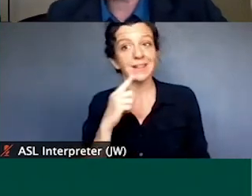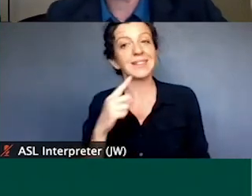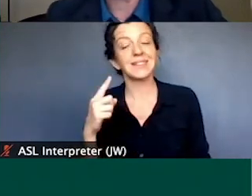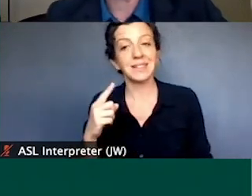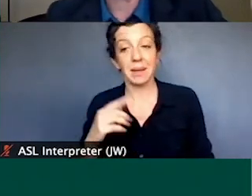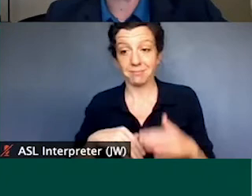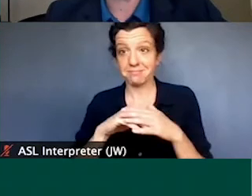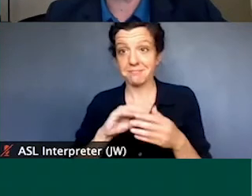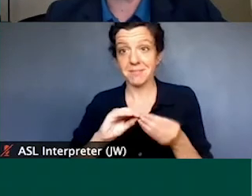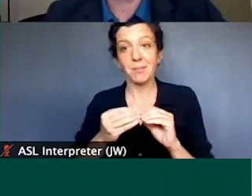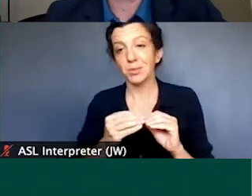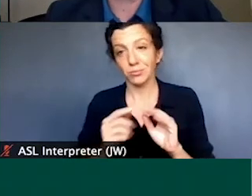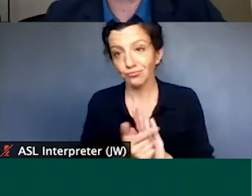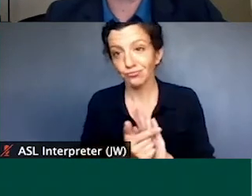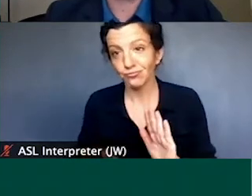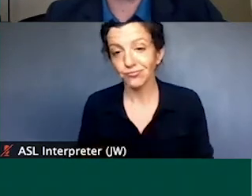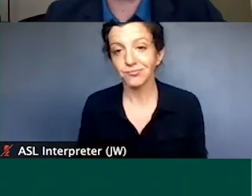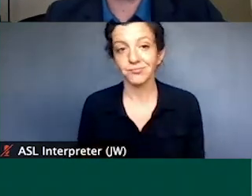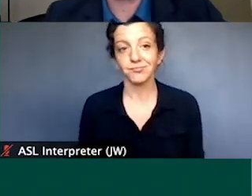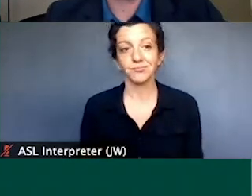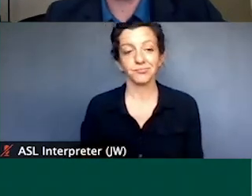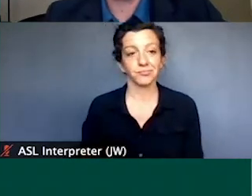Has there been any analysis on the economic benefit for people in those five groups?